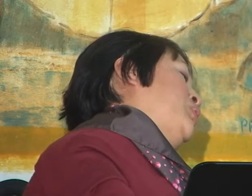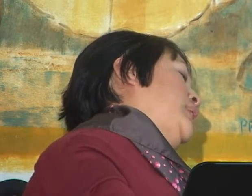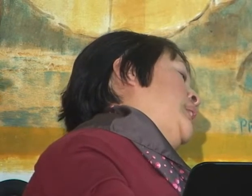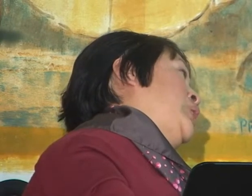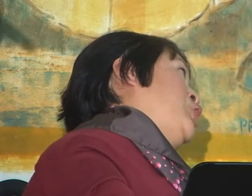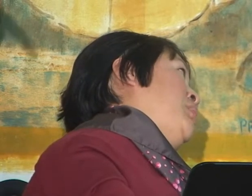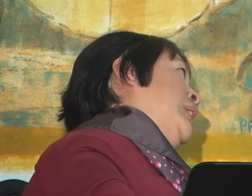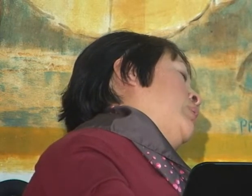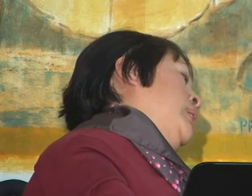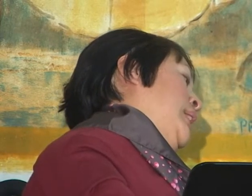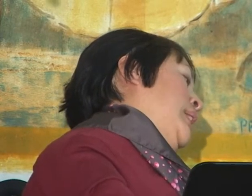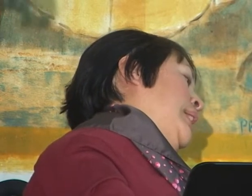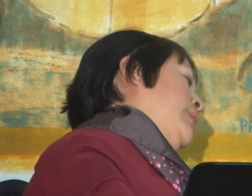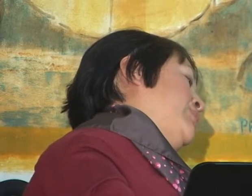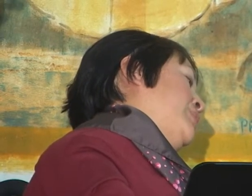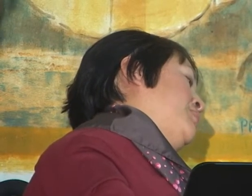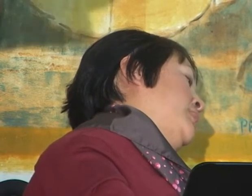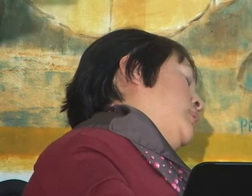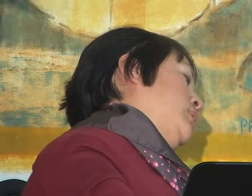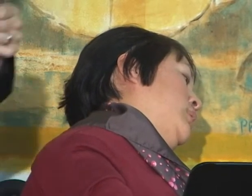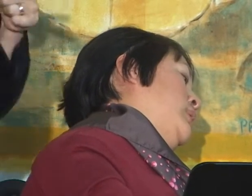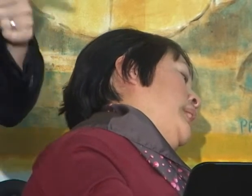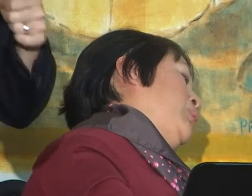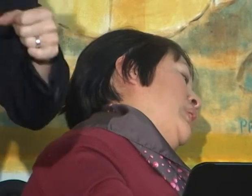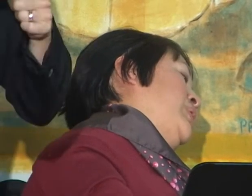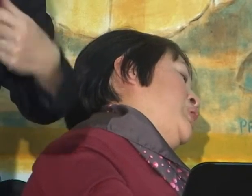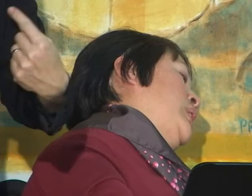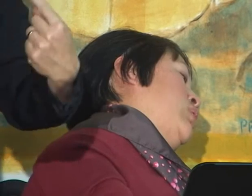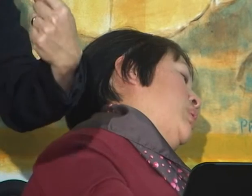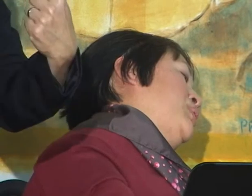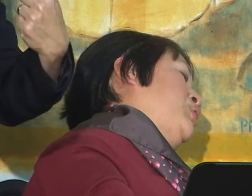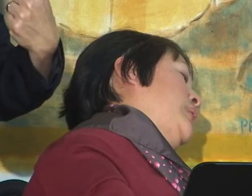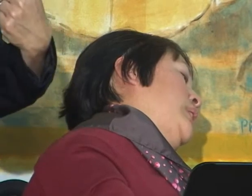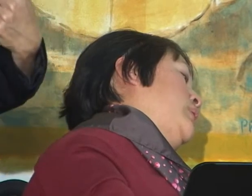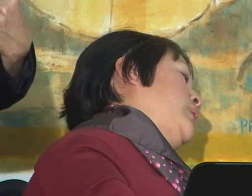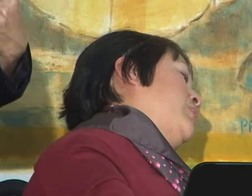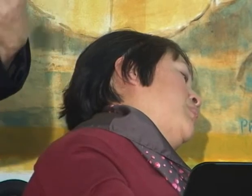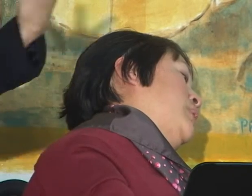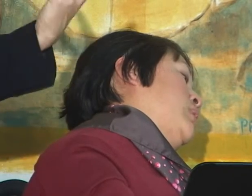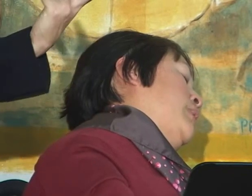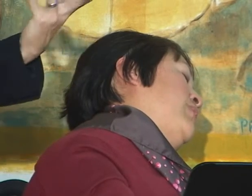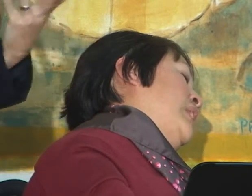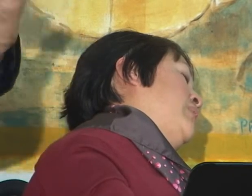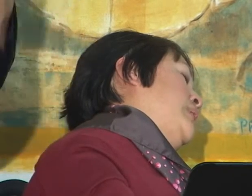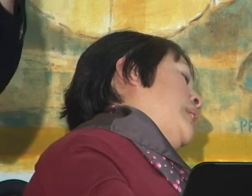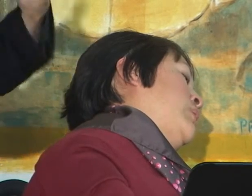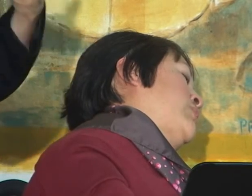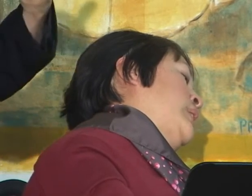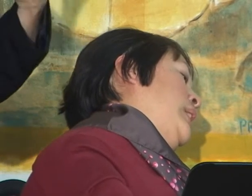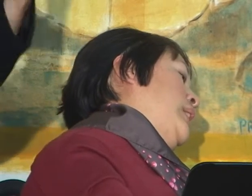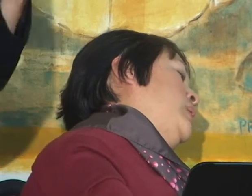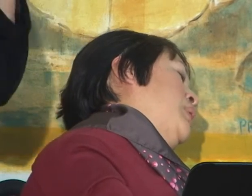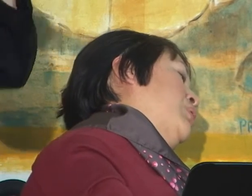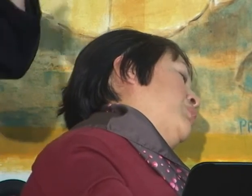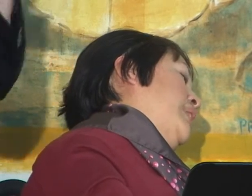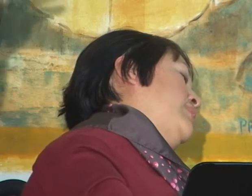for a new mayor and council. Today, we have a unique opportunity to hear from the top five contenders in the mayoral race